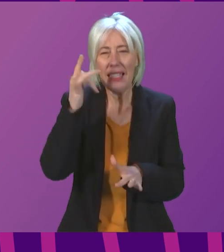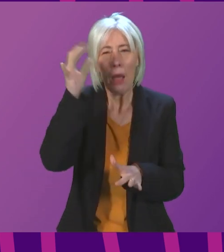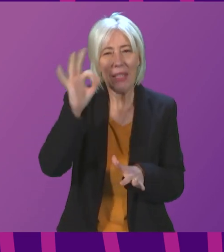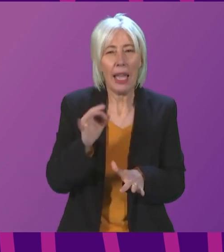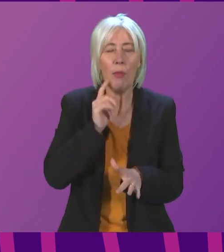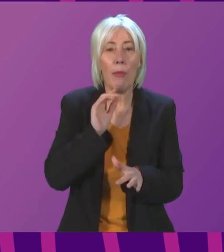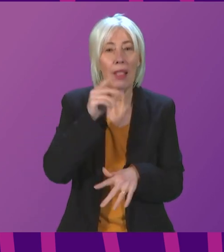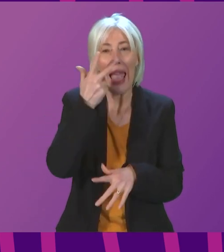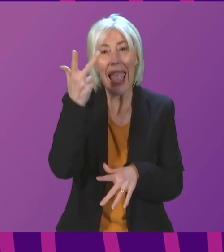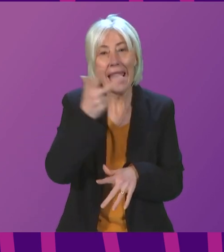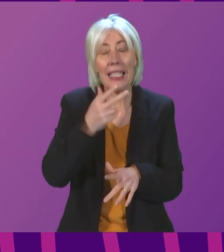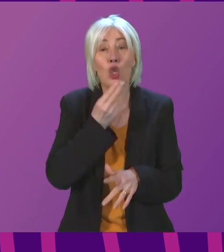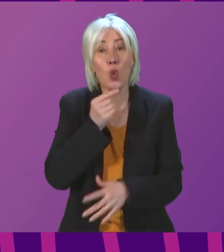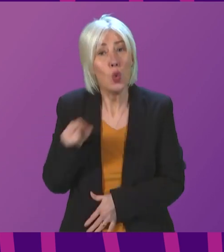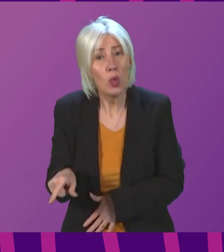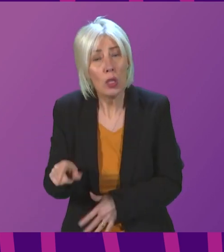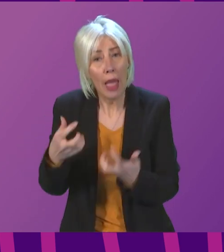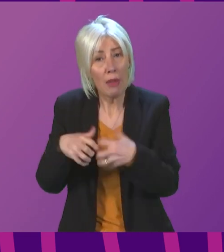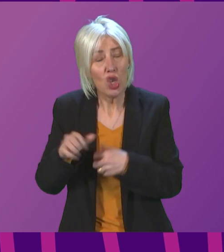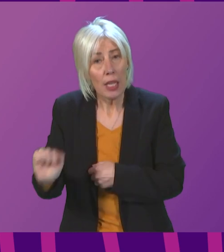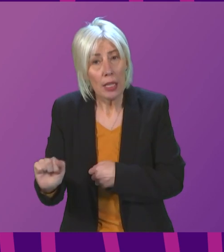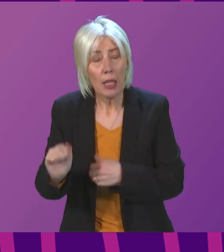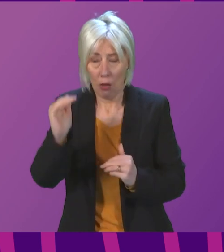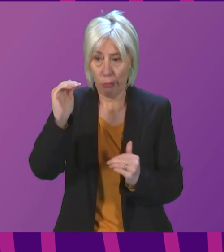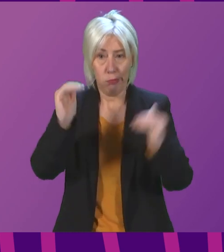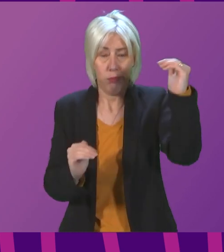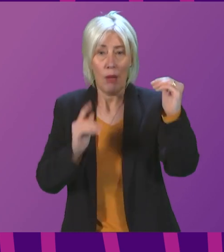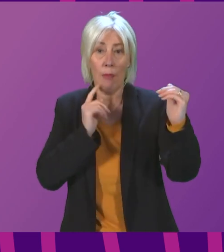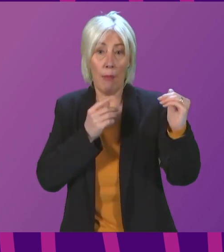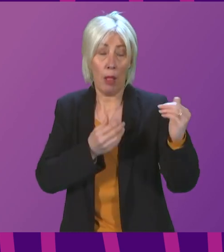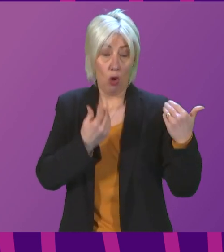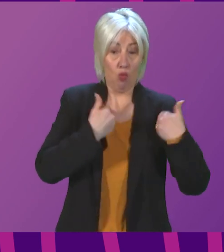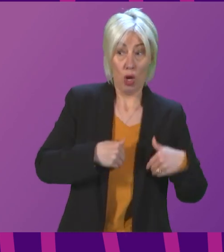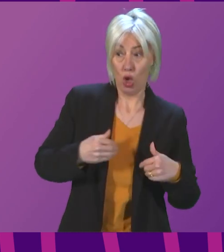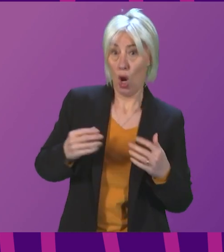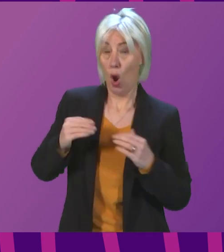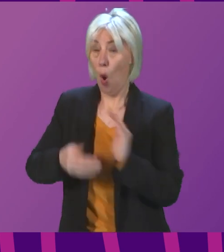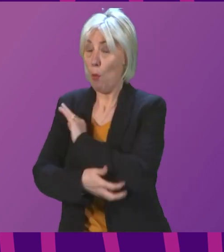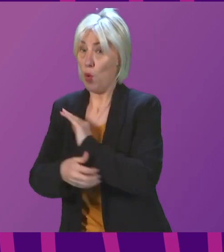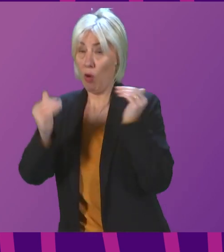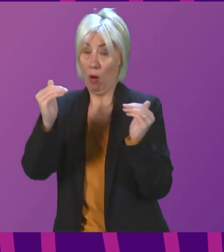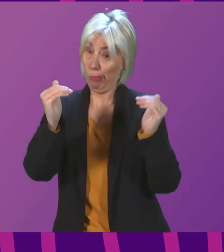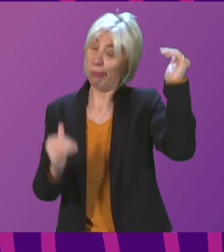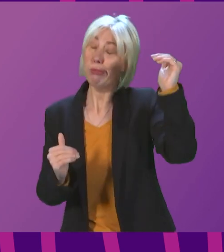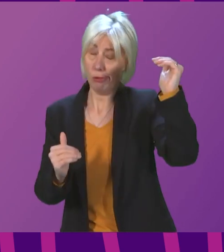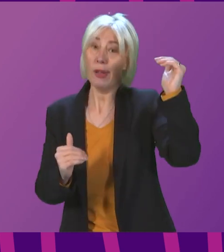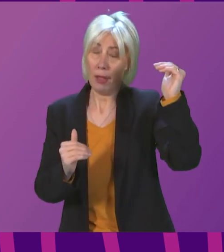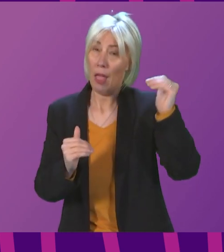The gap in diabetes outcomes between affluent and deprived areas in Scotland is widening.